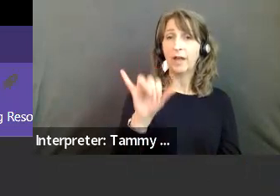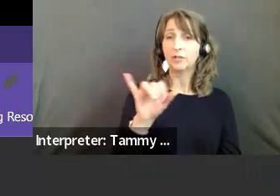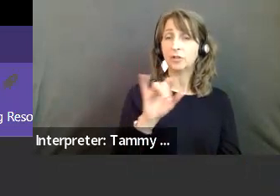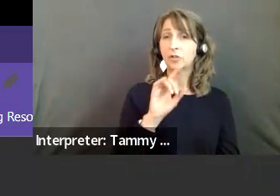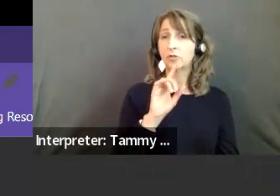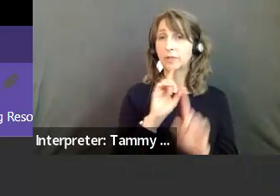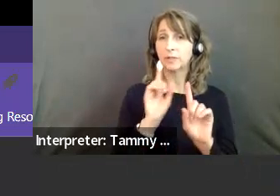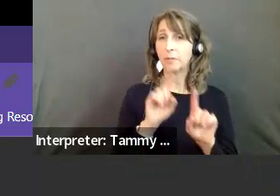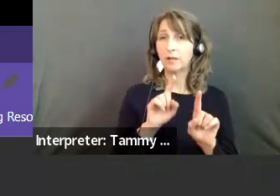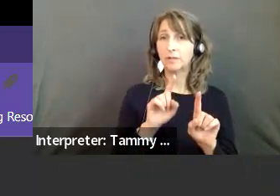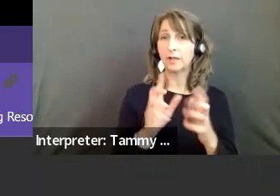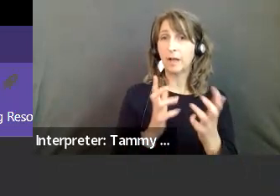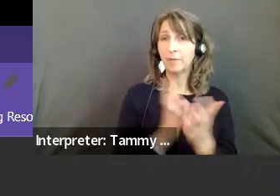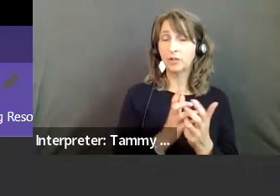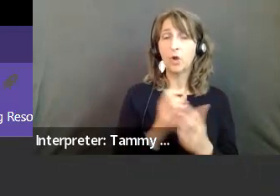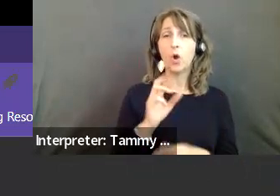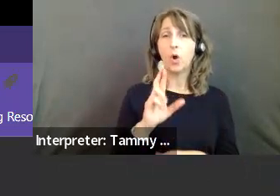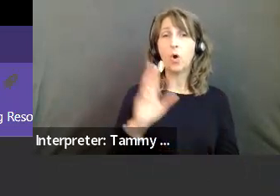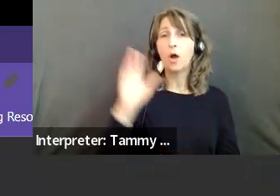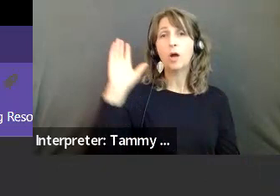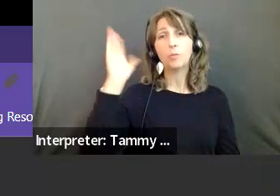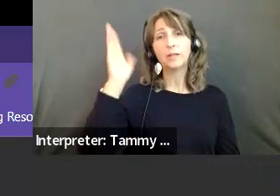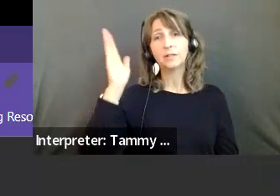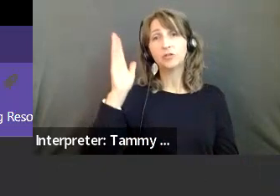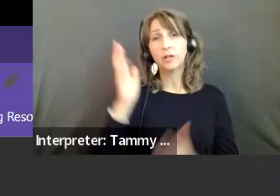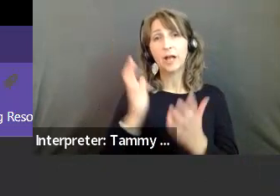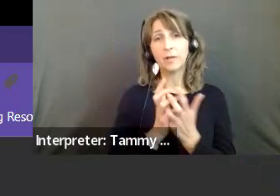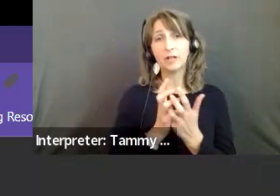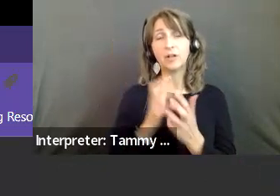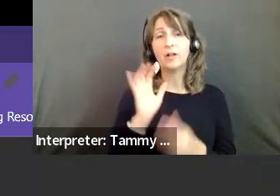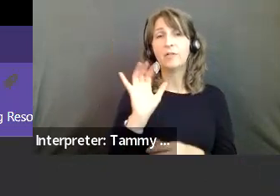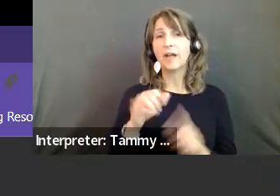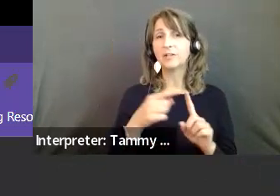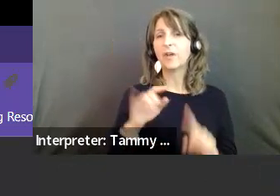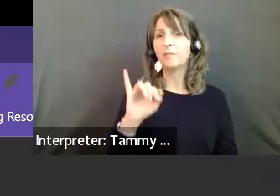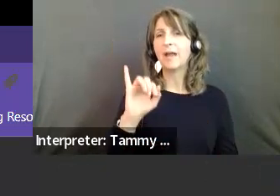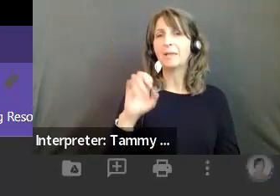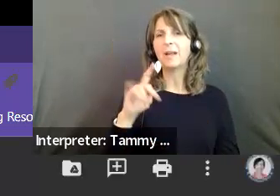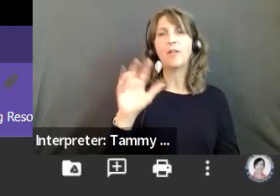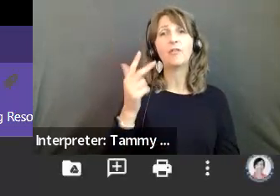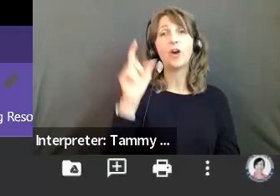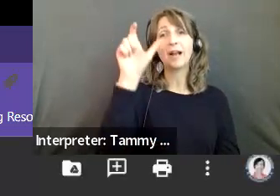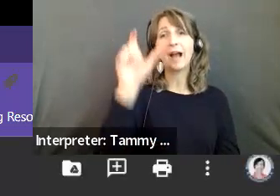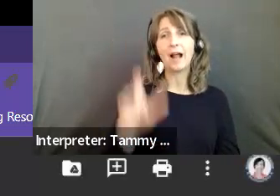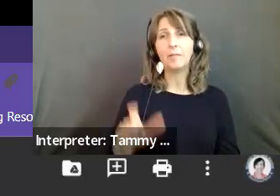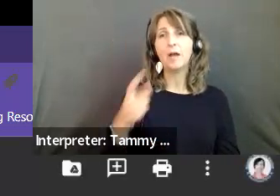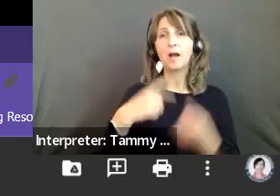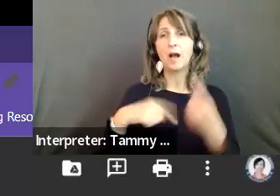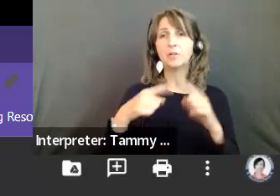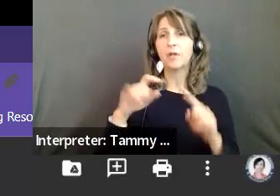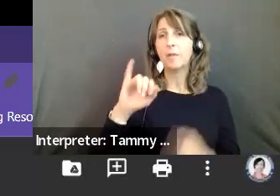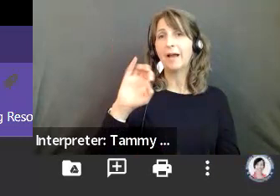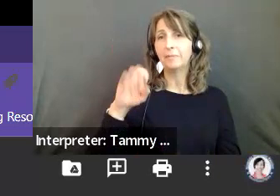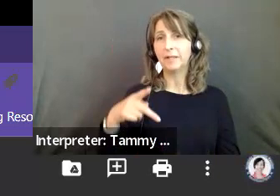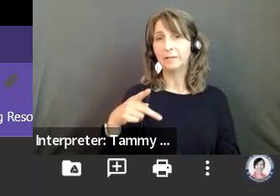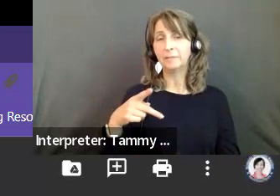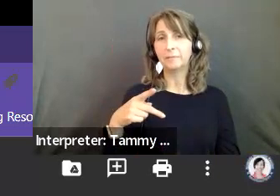And this is actually taken from the IEP, this third column. So, that's just a resource that you can share.